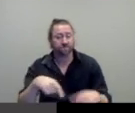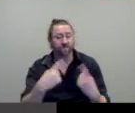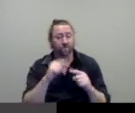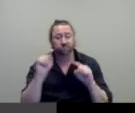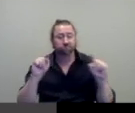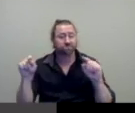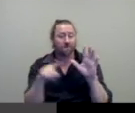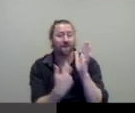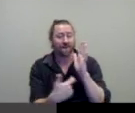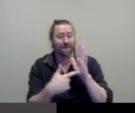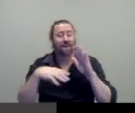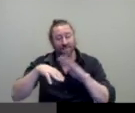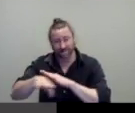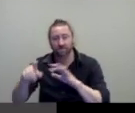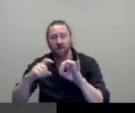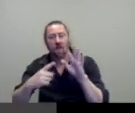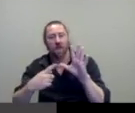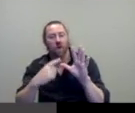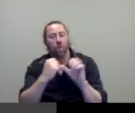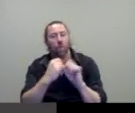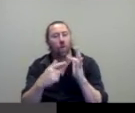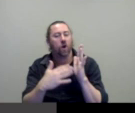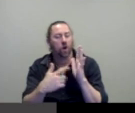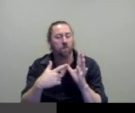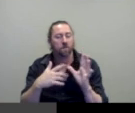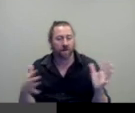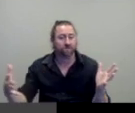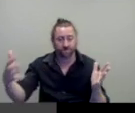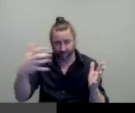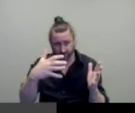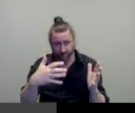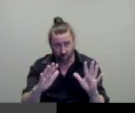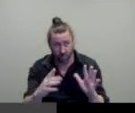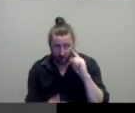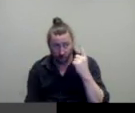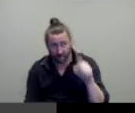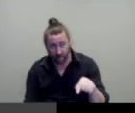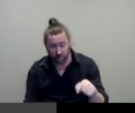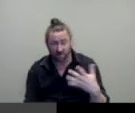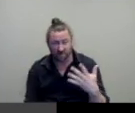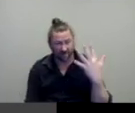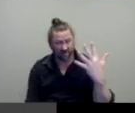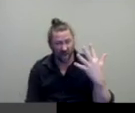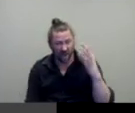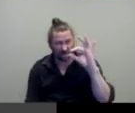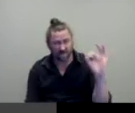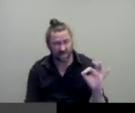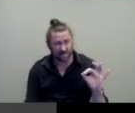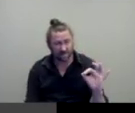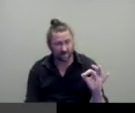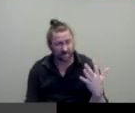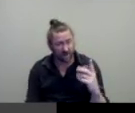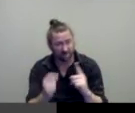collection are untitled that's five percent of the collection or around one in every